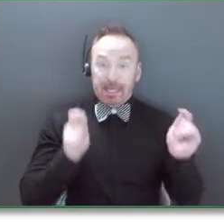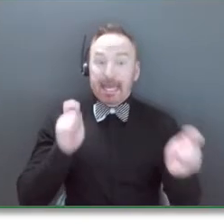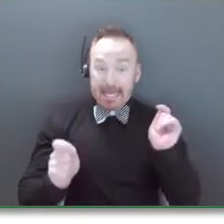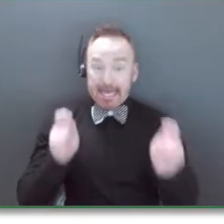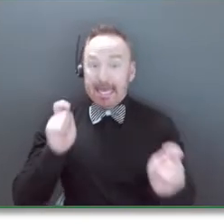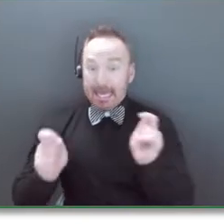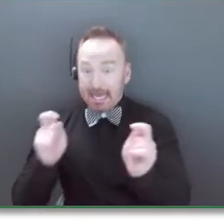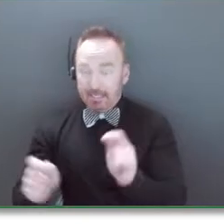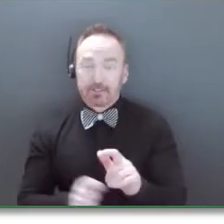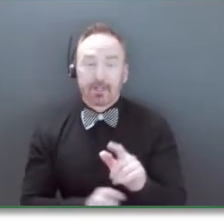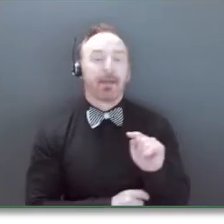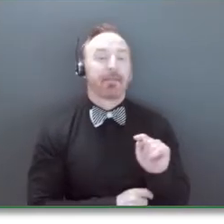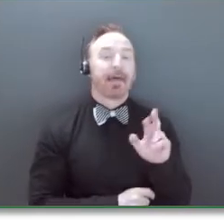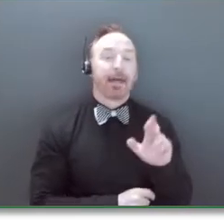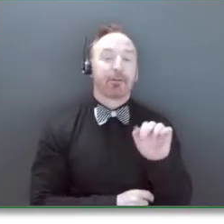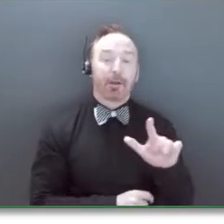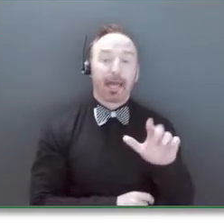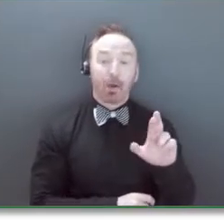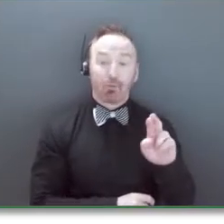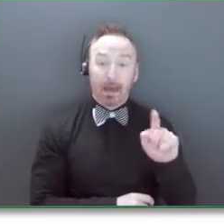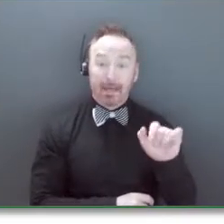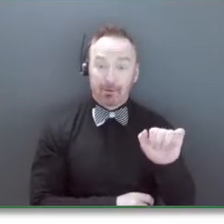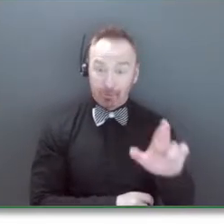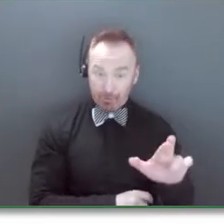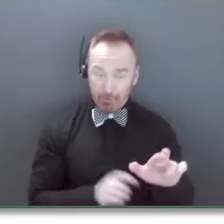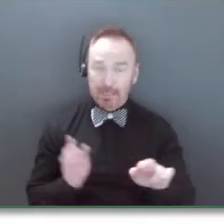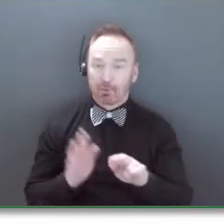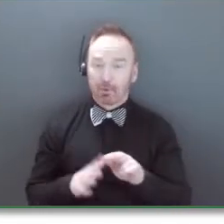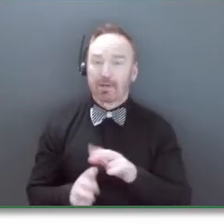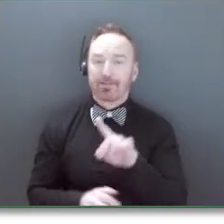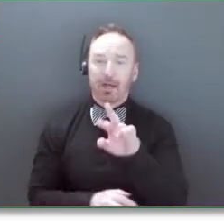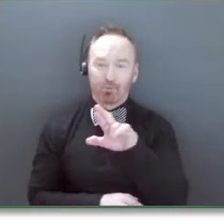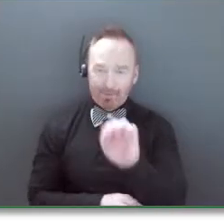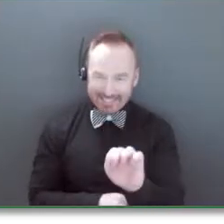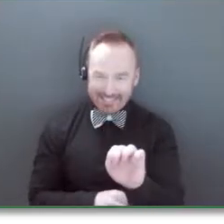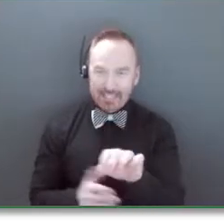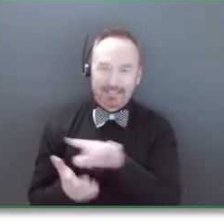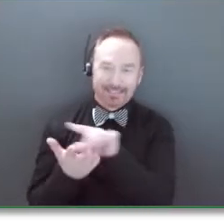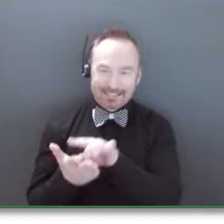several redesigns and enhancements and the result is the sophisticated piece